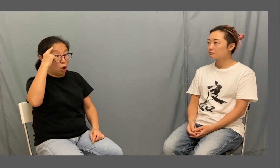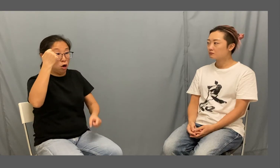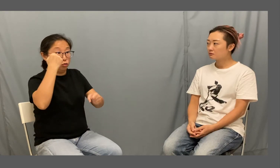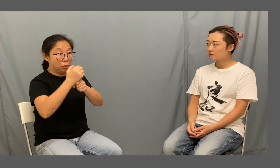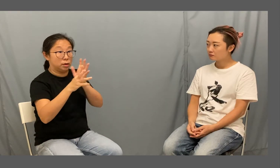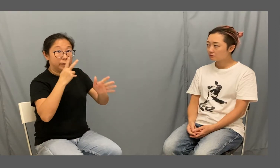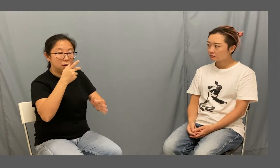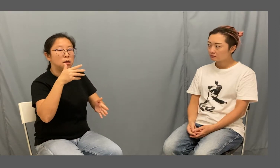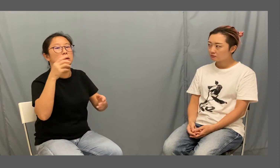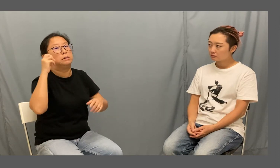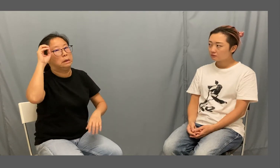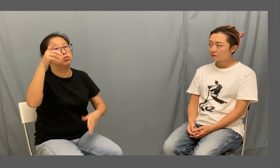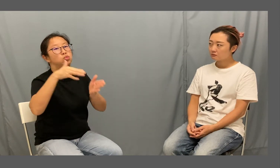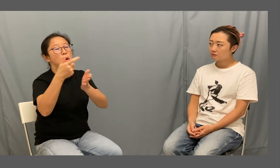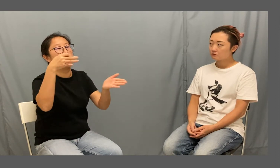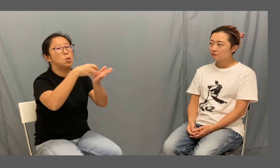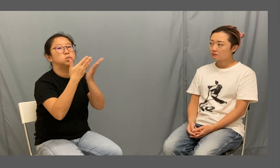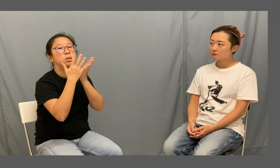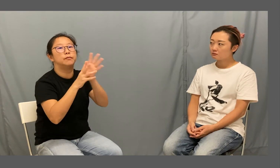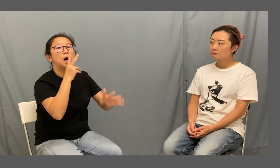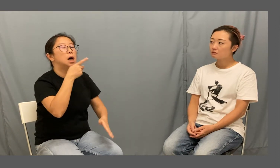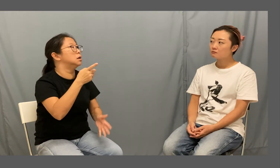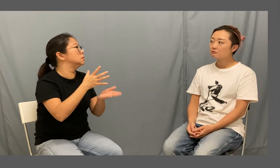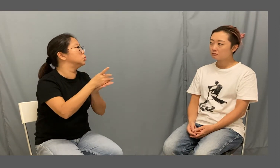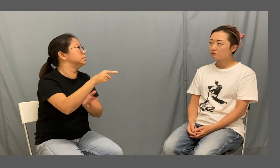If you want to become a sign interpreter, enrol yourself to a professional interpreter training programme